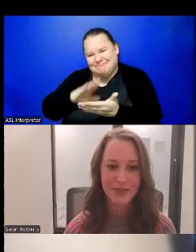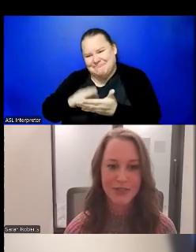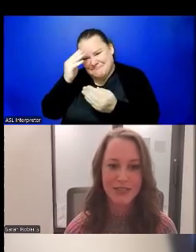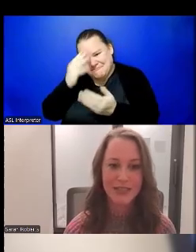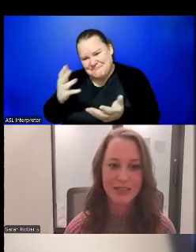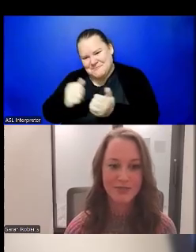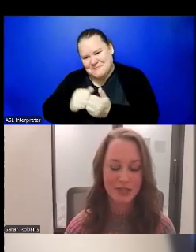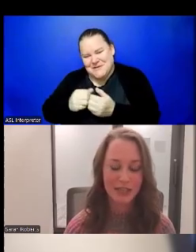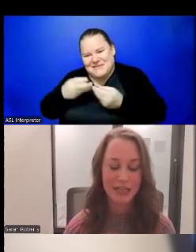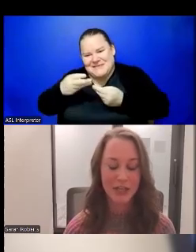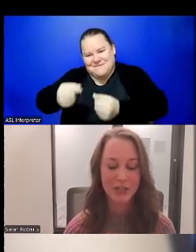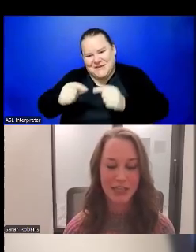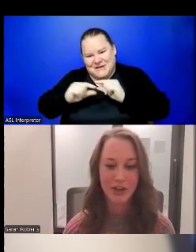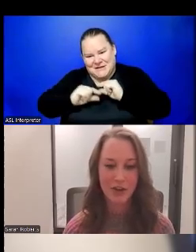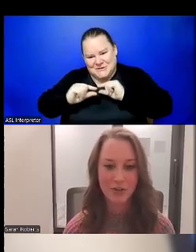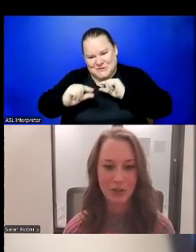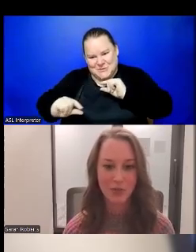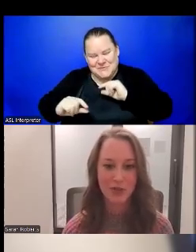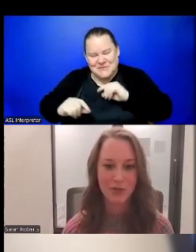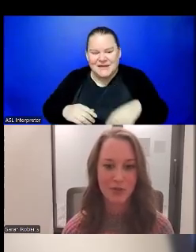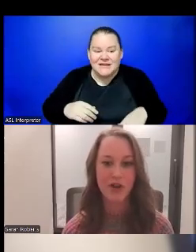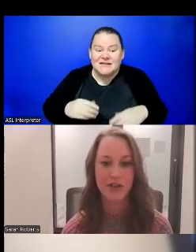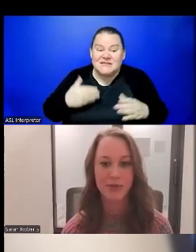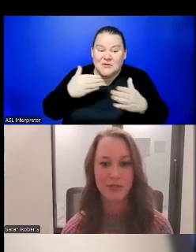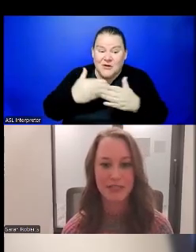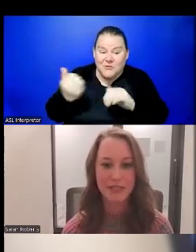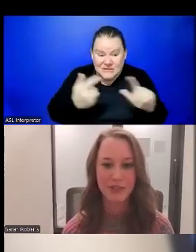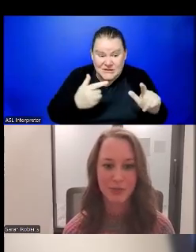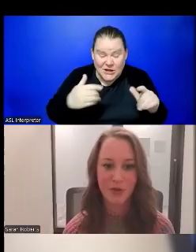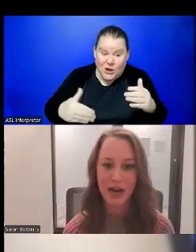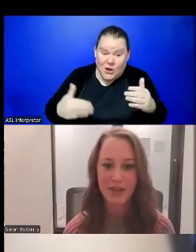news is that nearly all newborns with prader willi syndrome will